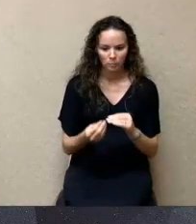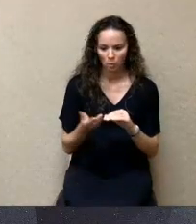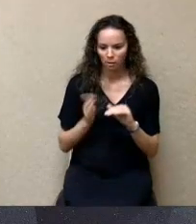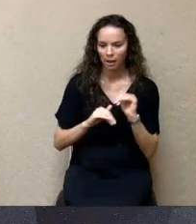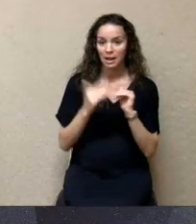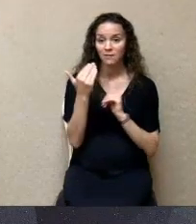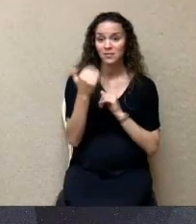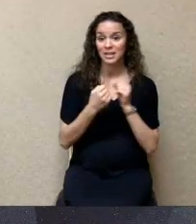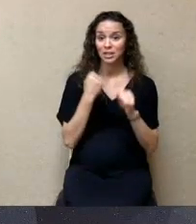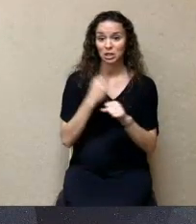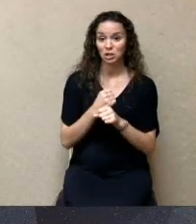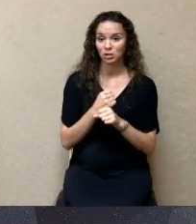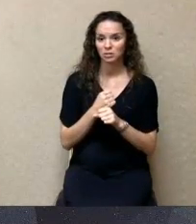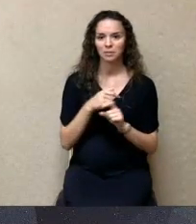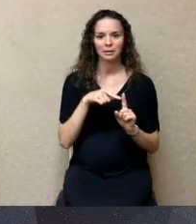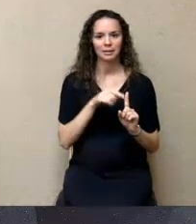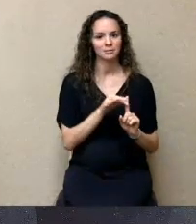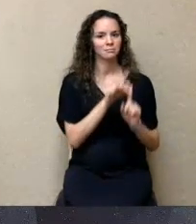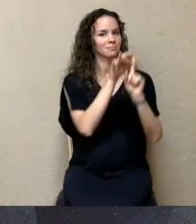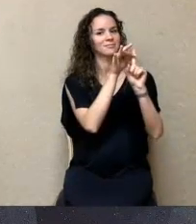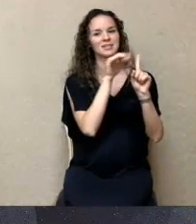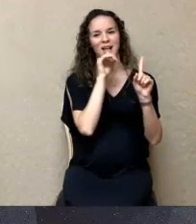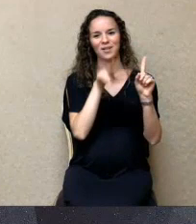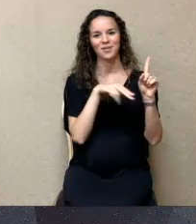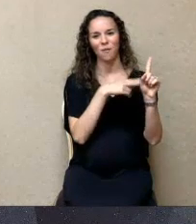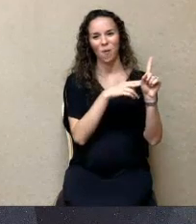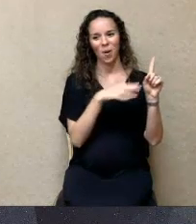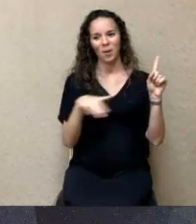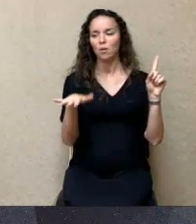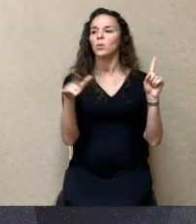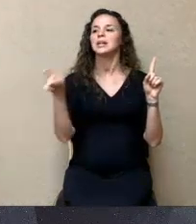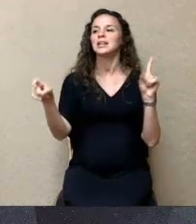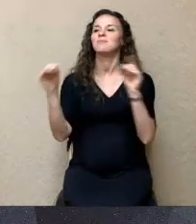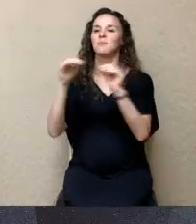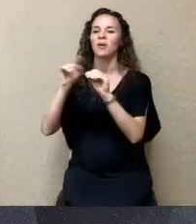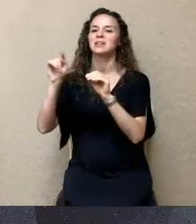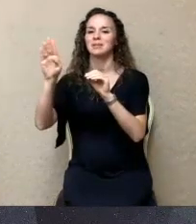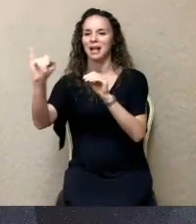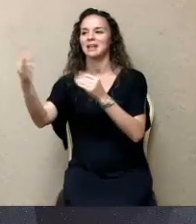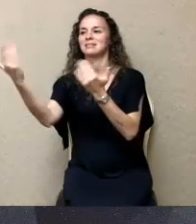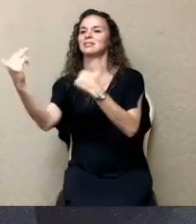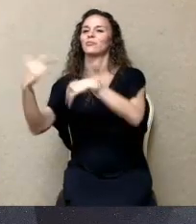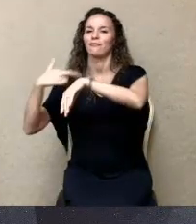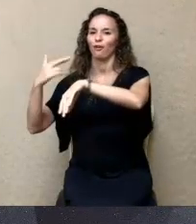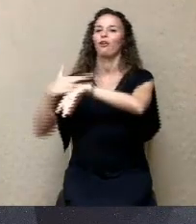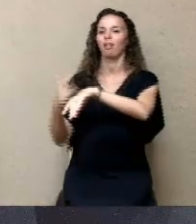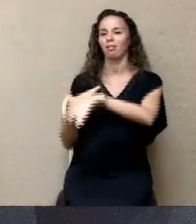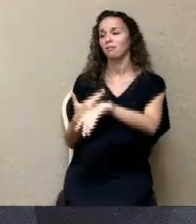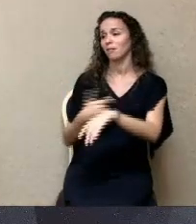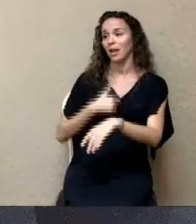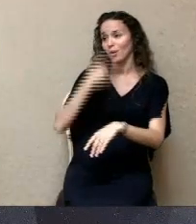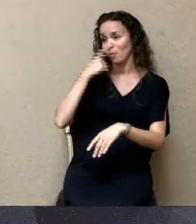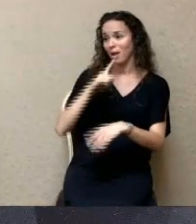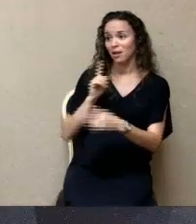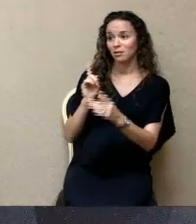but he's not the norm. I would say more of our, we need more of those people to get referred, so I would be happy to talk with you more